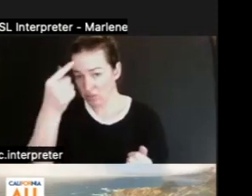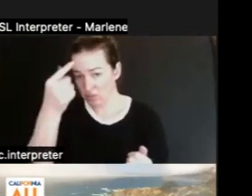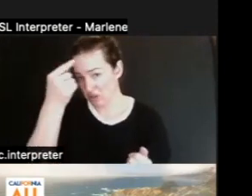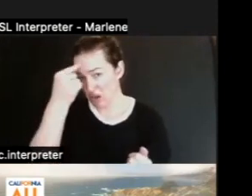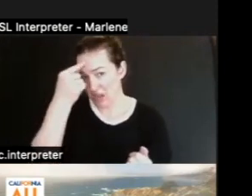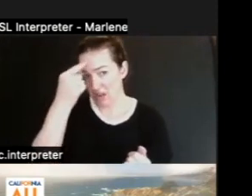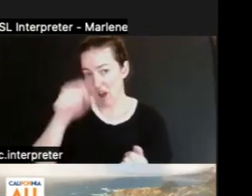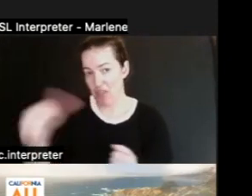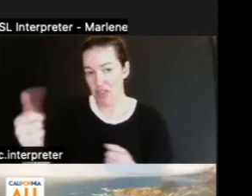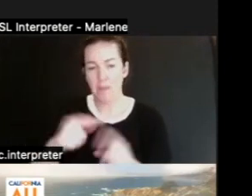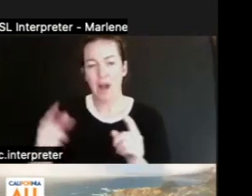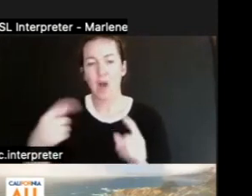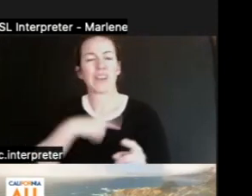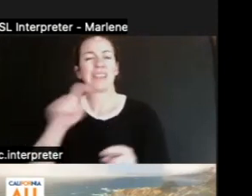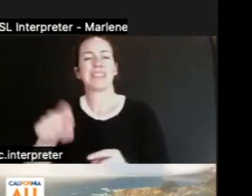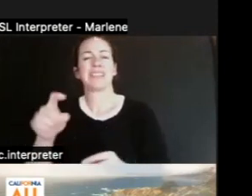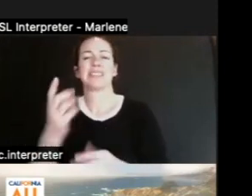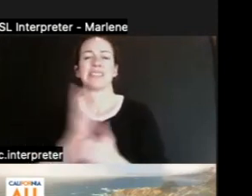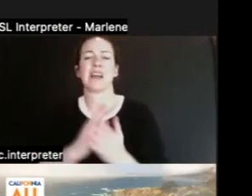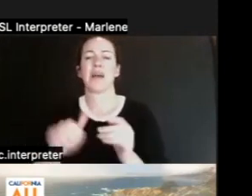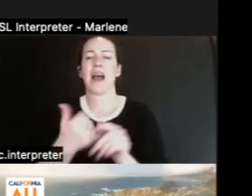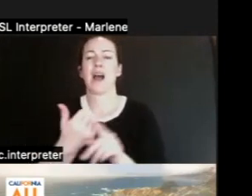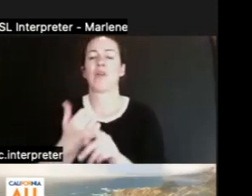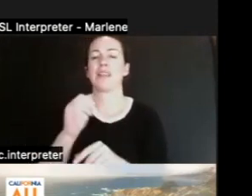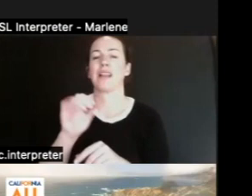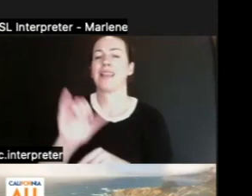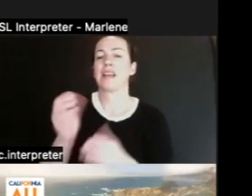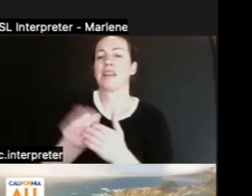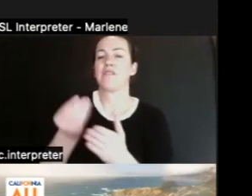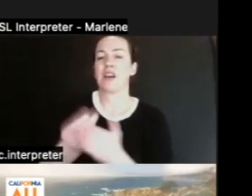We do need something like the cast of funding to be better funded in California. We've got to have